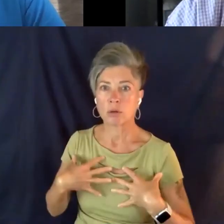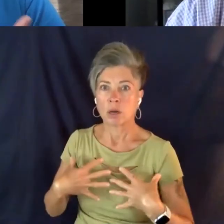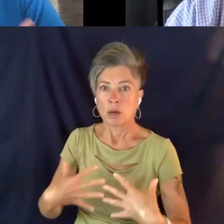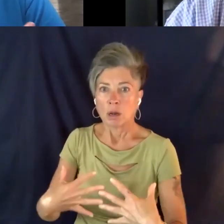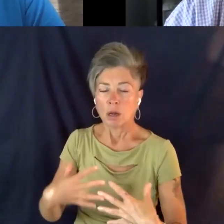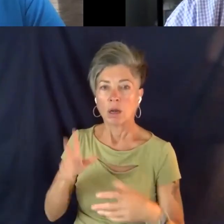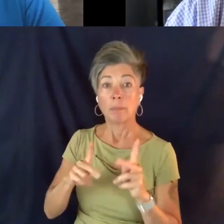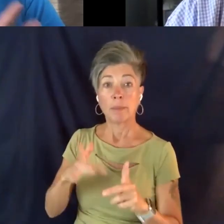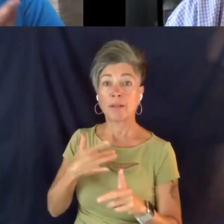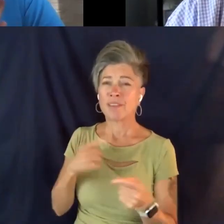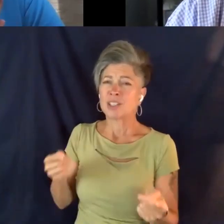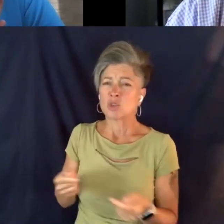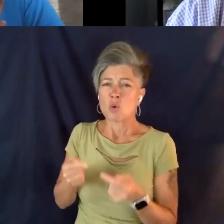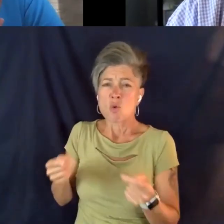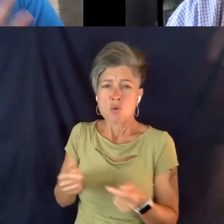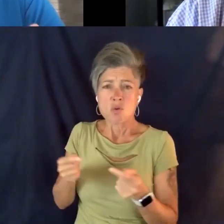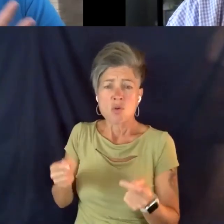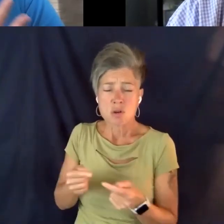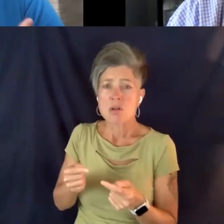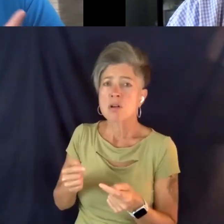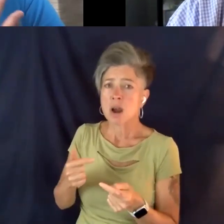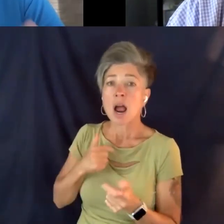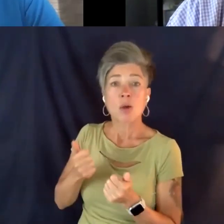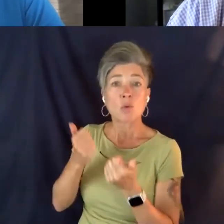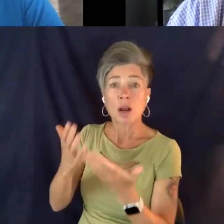I recommend cold cabbage leaves.